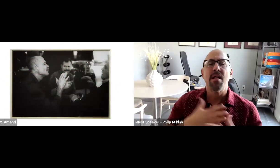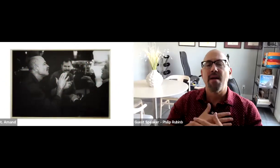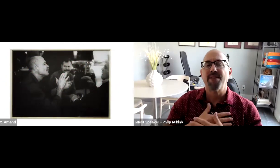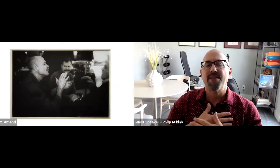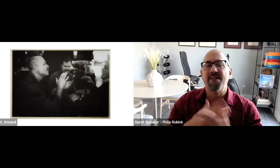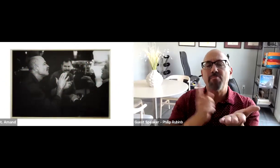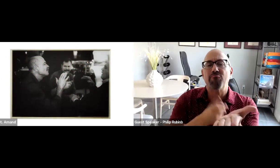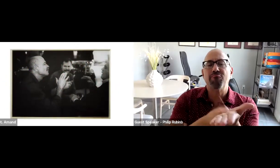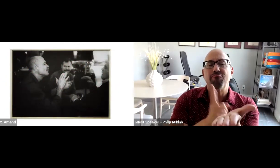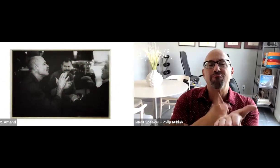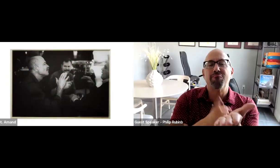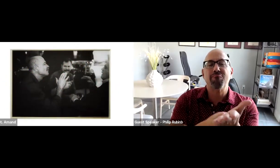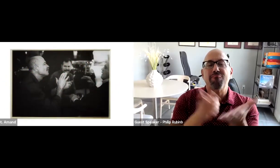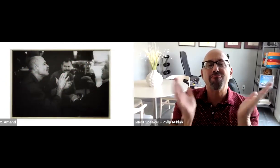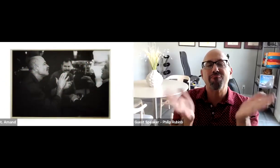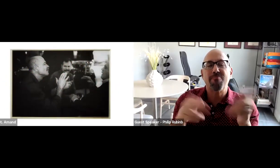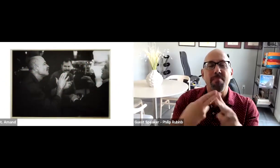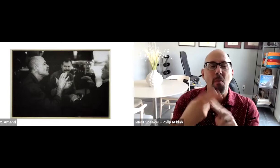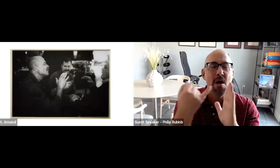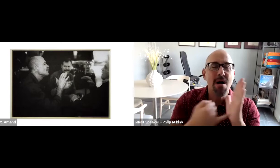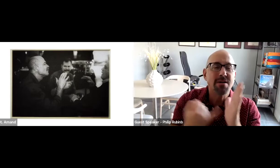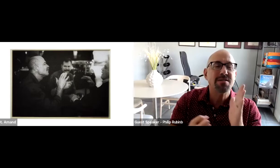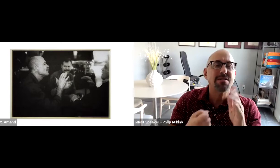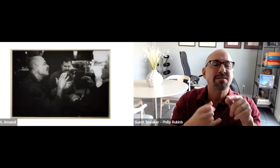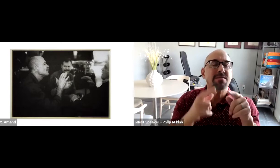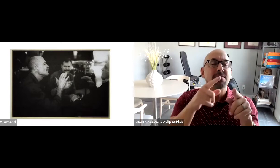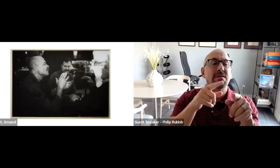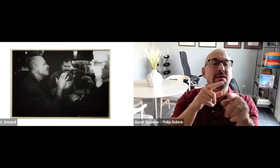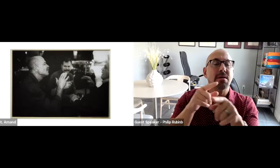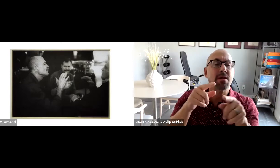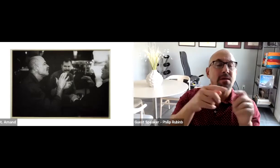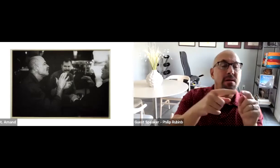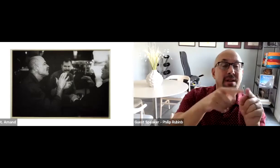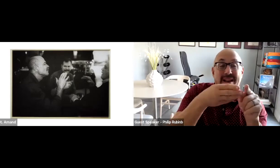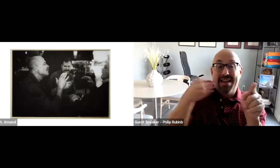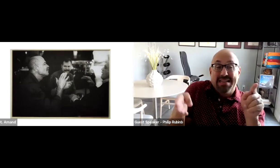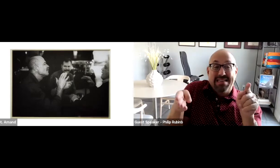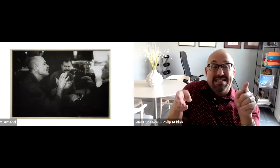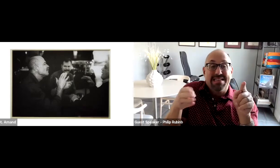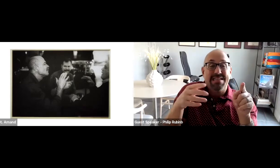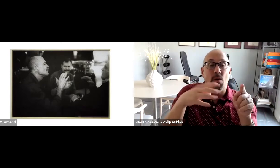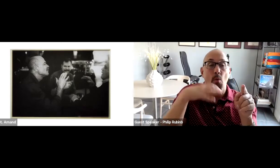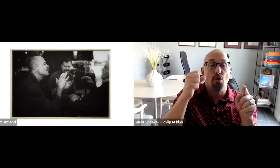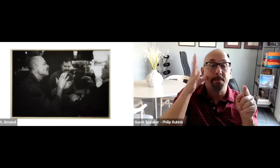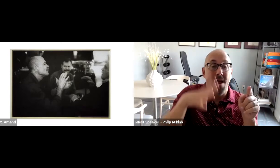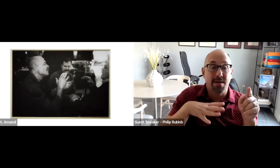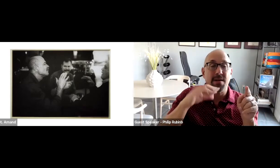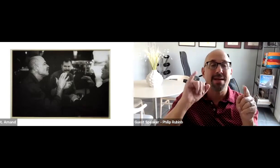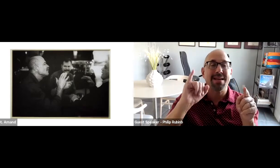Anyway, Guy just loved having discussions about art with folks.